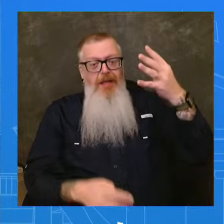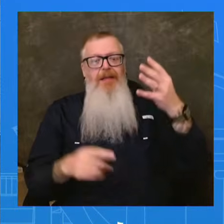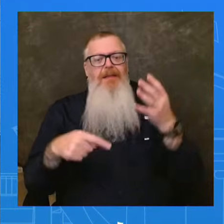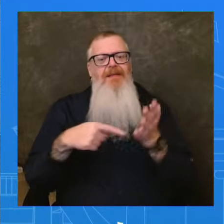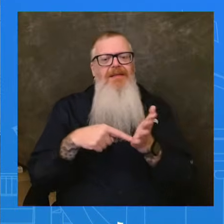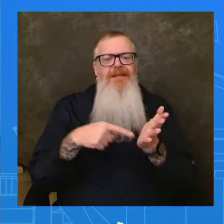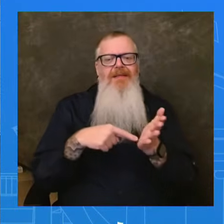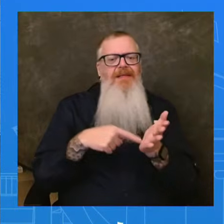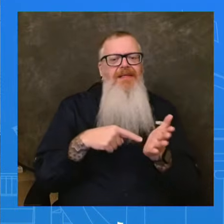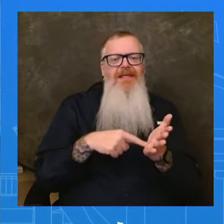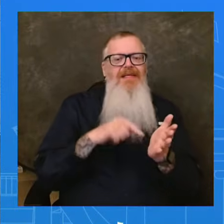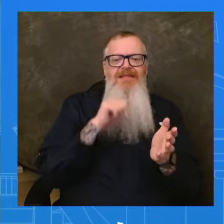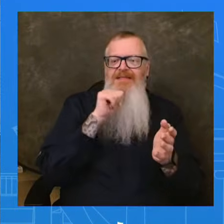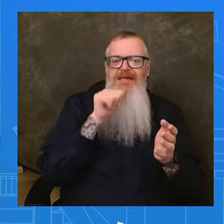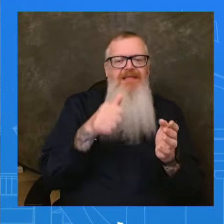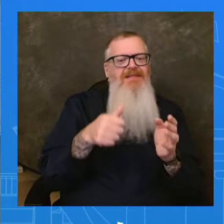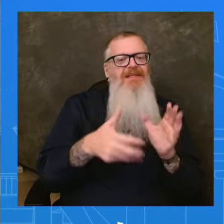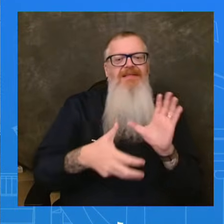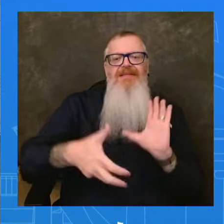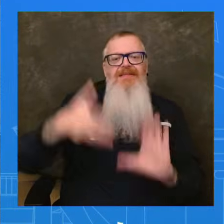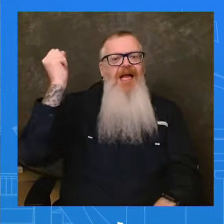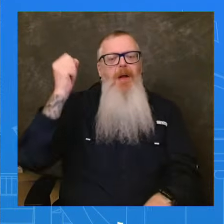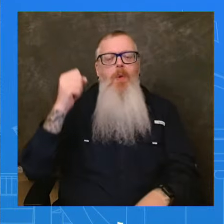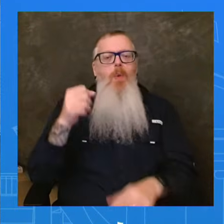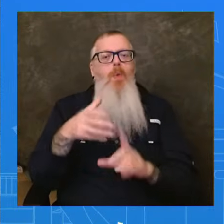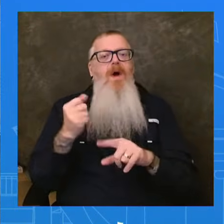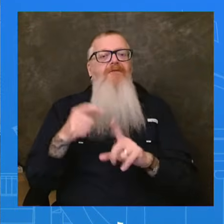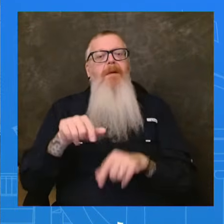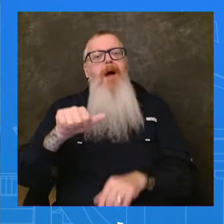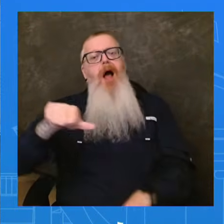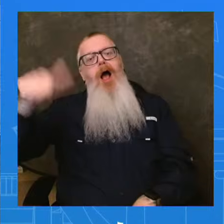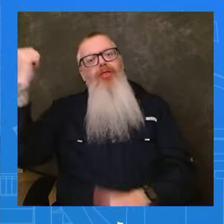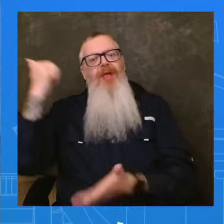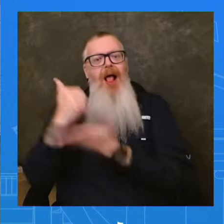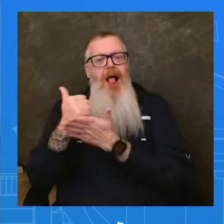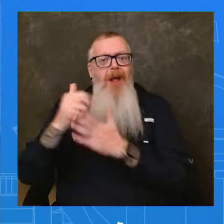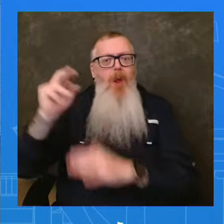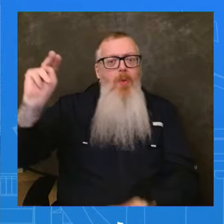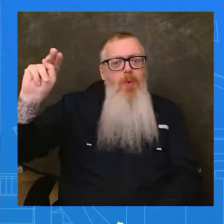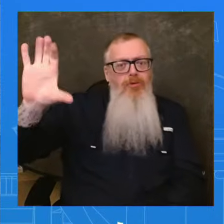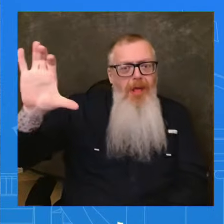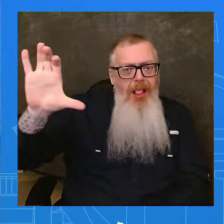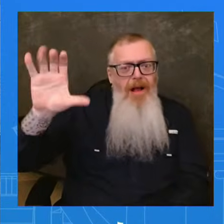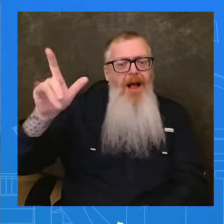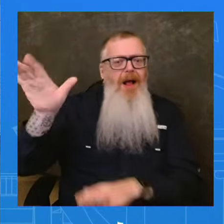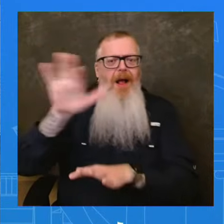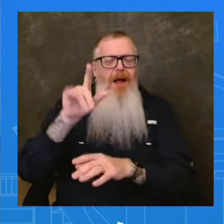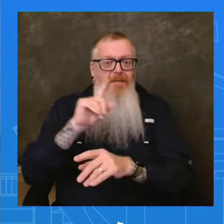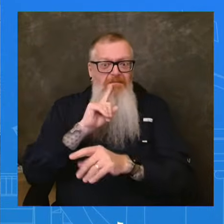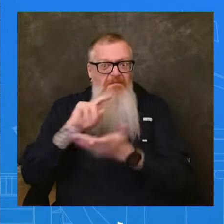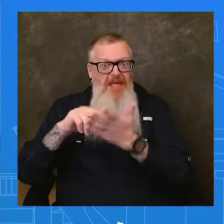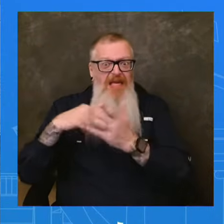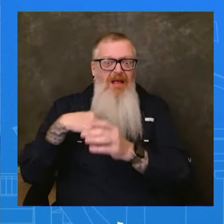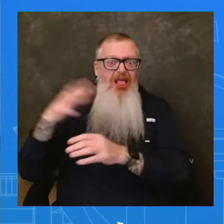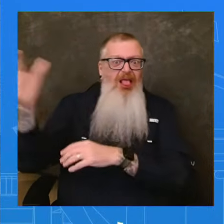in North Carolina and the other states that were impacted by Hurricane Helene. We are built for this.